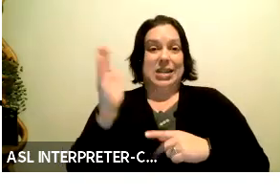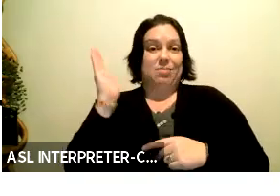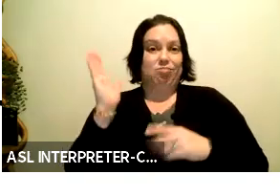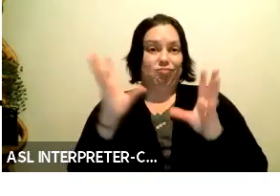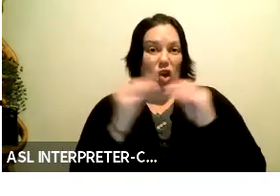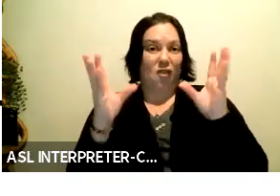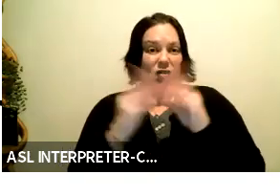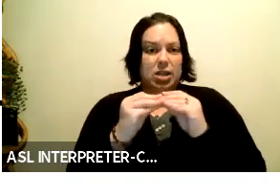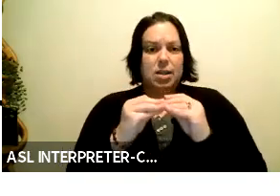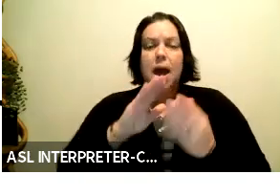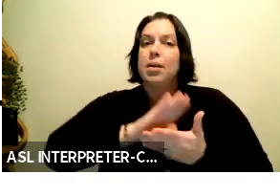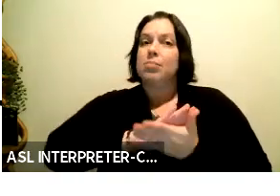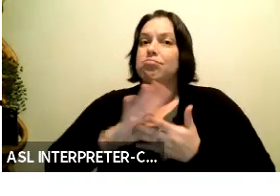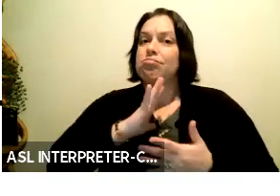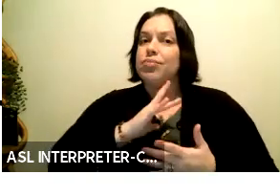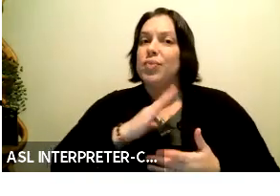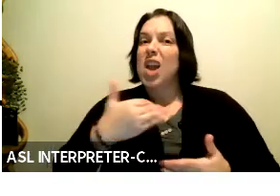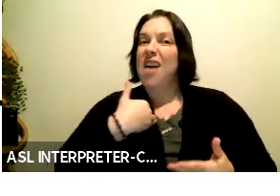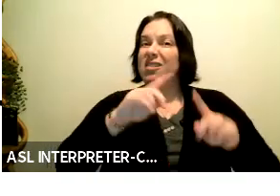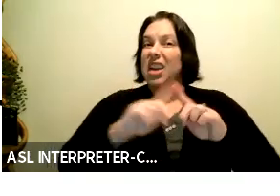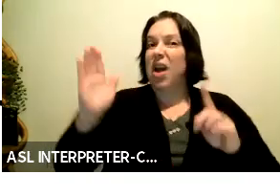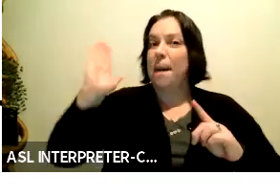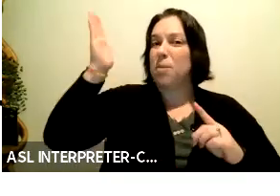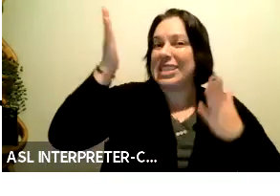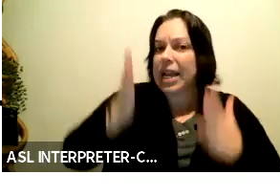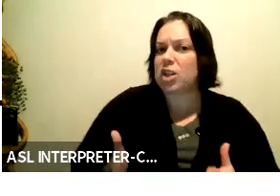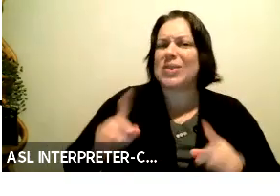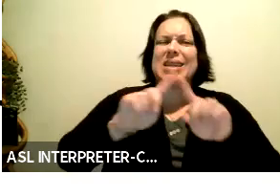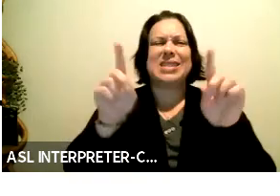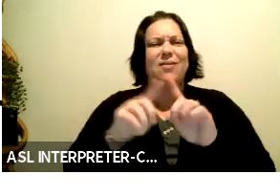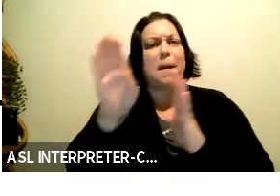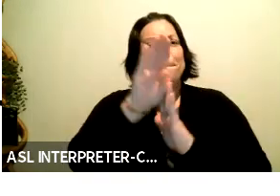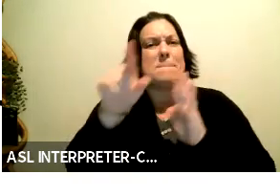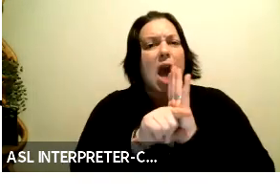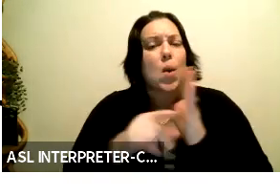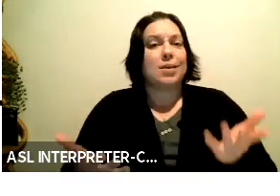each of the different backgrounds speaking these different disciplinary languages and starting to